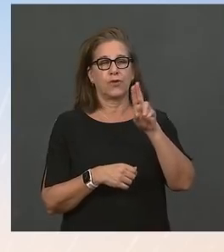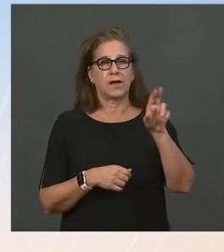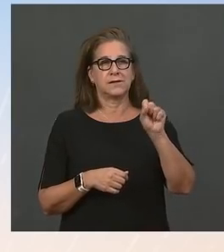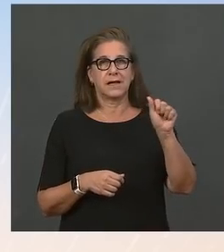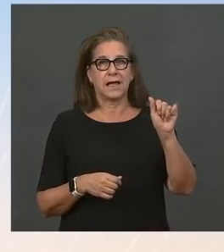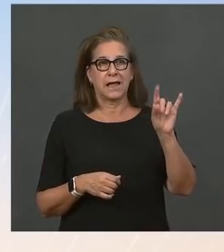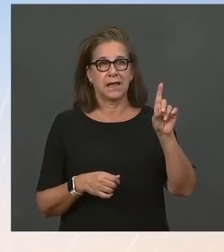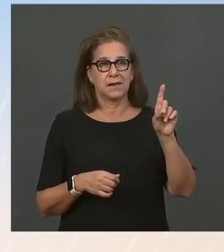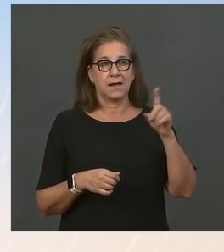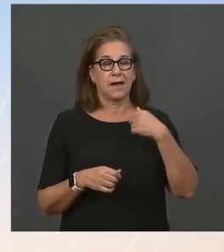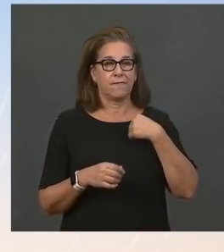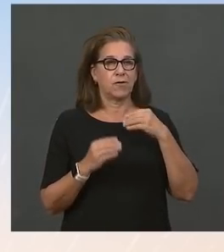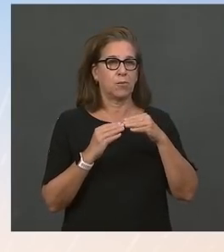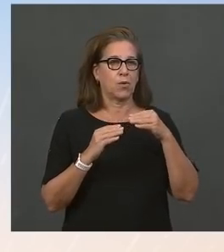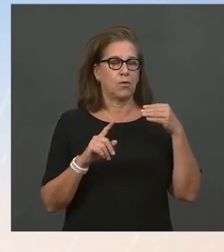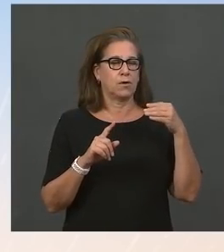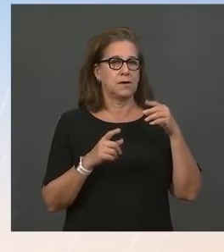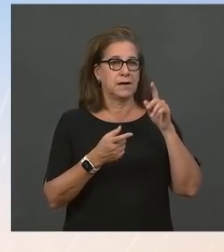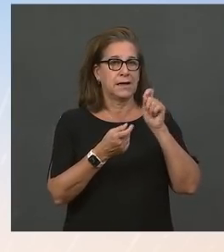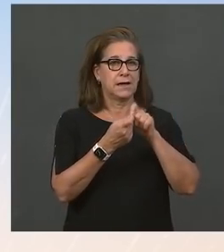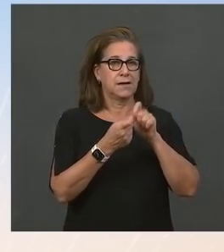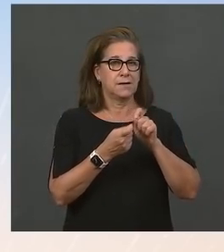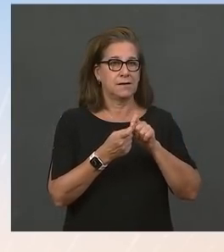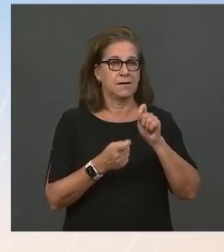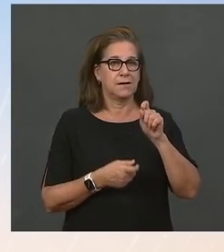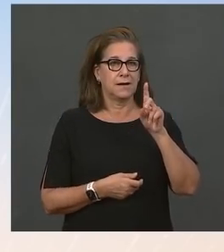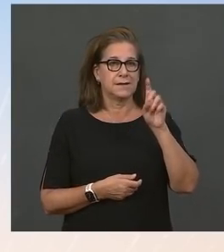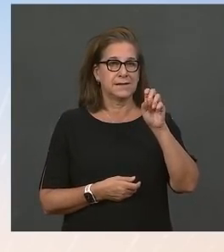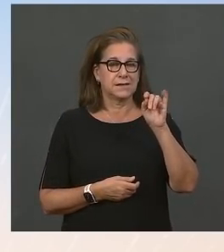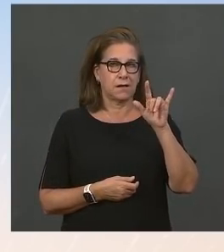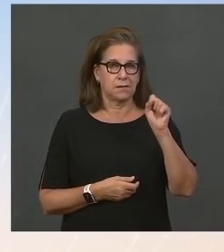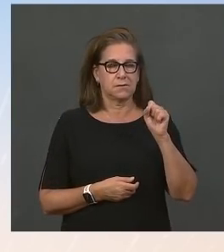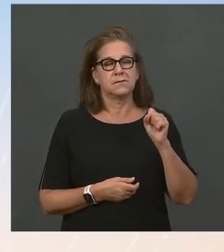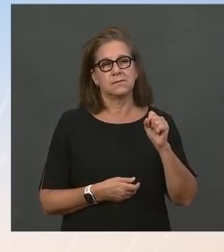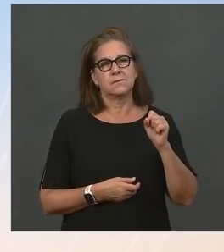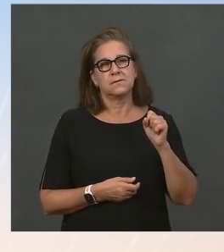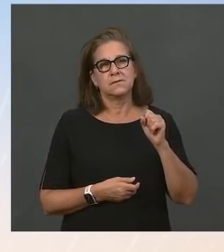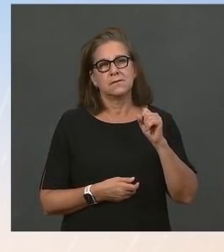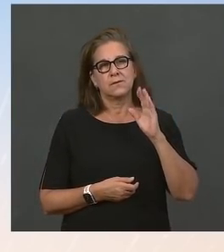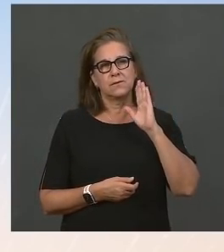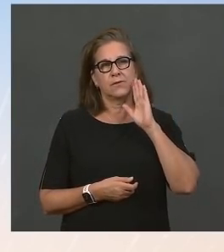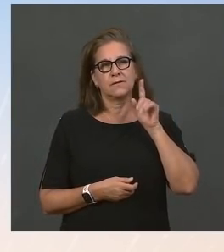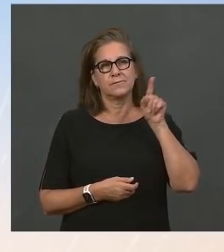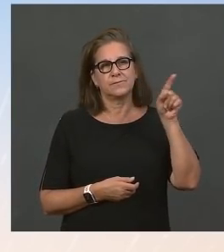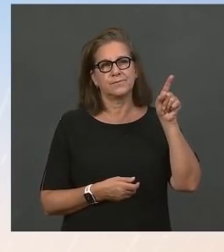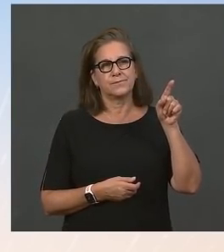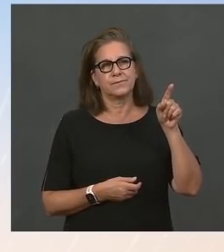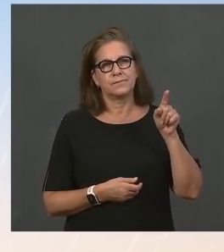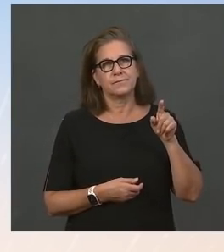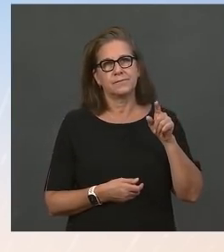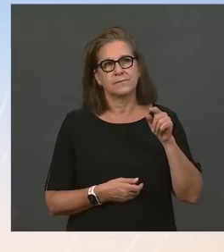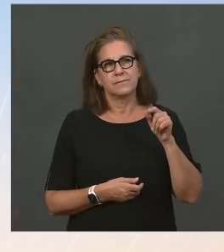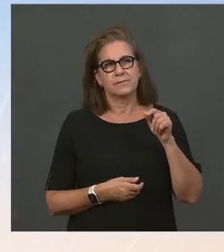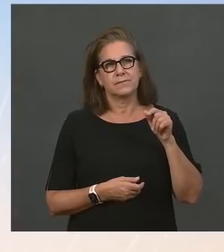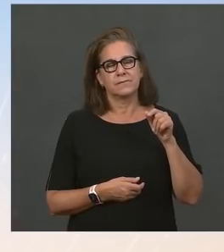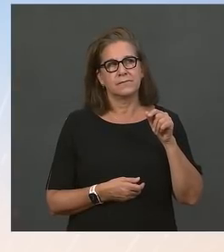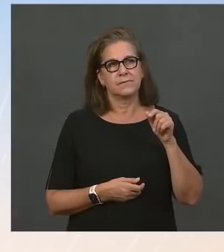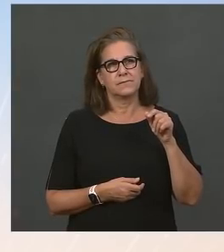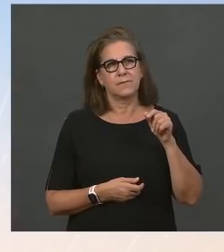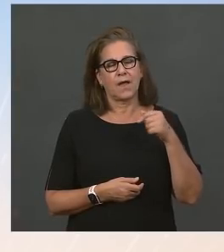there was a broader sanc- -- review of sanctions policy by the Treasury Department that was released this week. It stated sanctions are most effective on a multilateral basis.